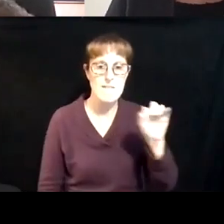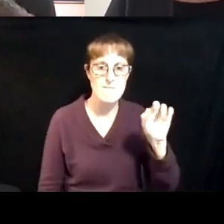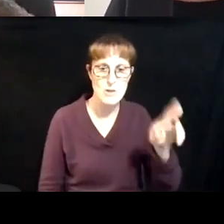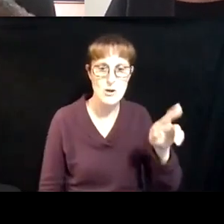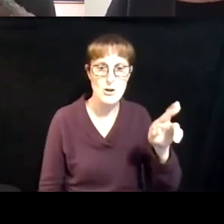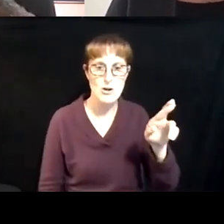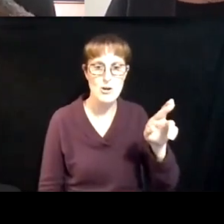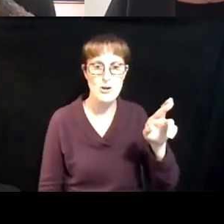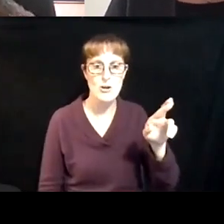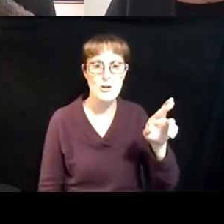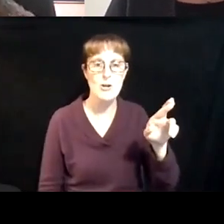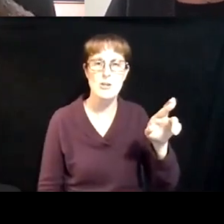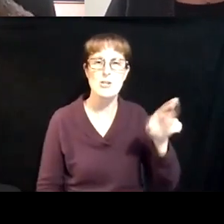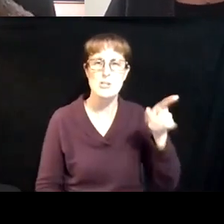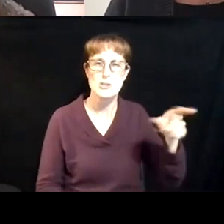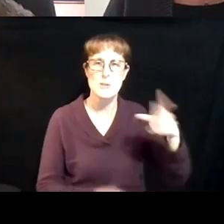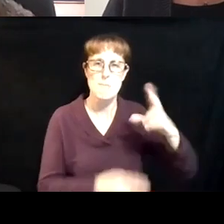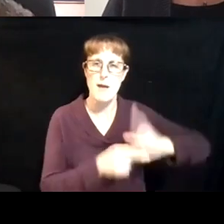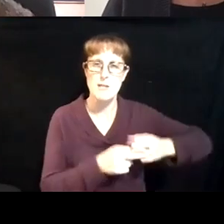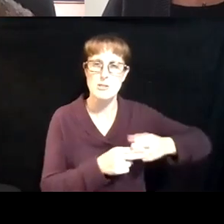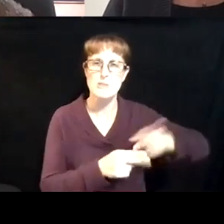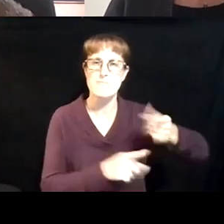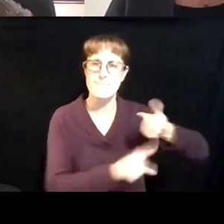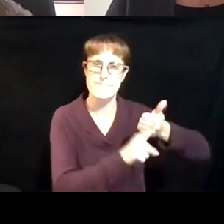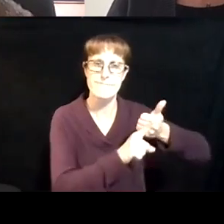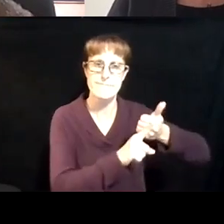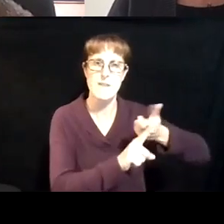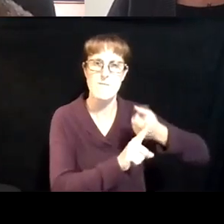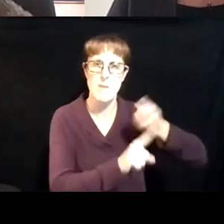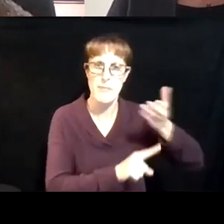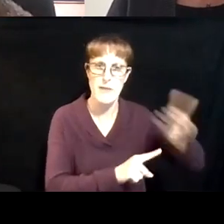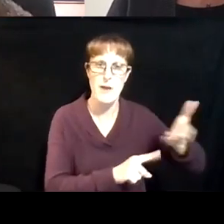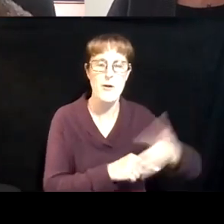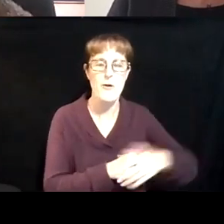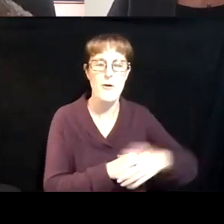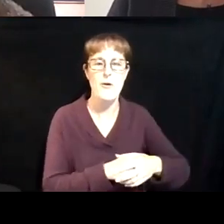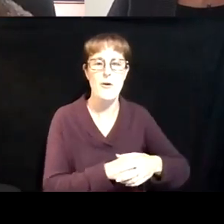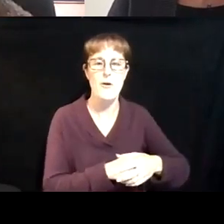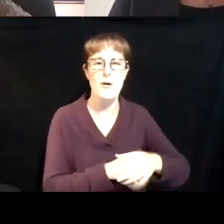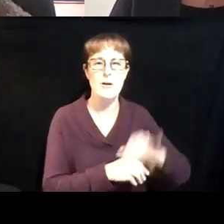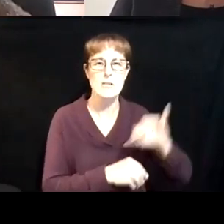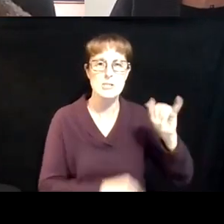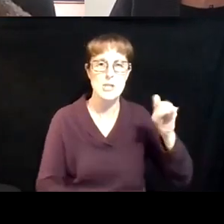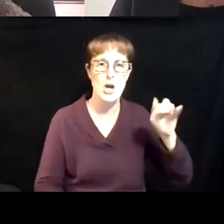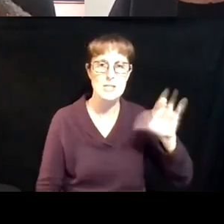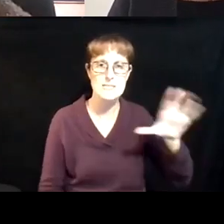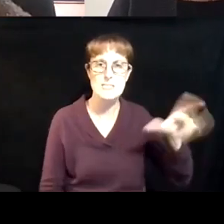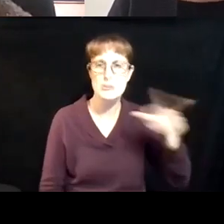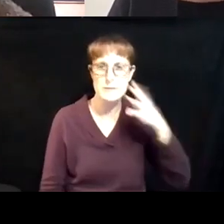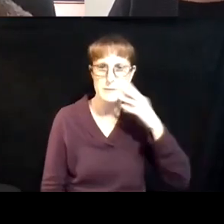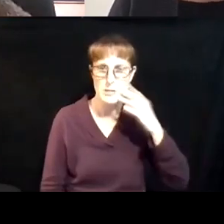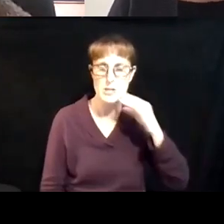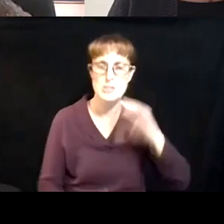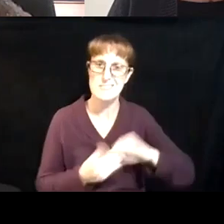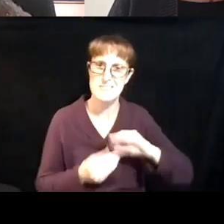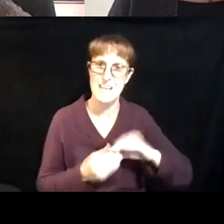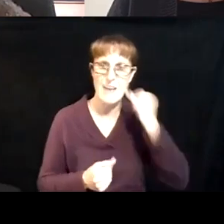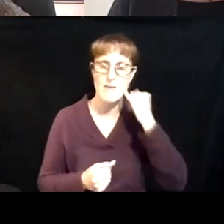talks about making more than five noises in an hour. I mean, there's all kinds of uses that they would say,